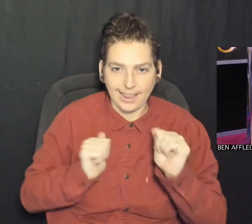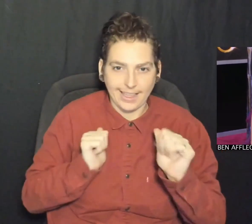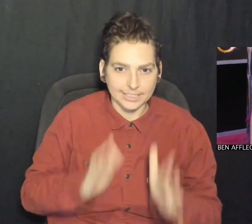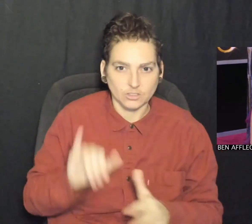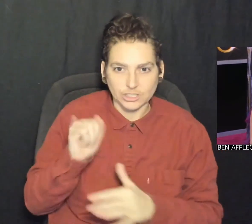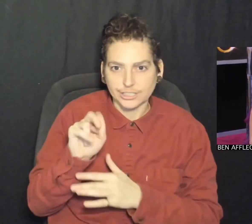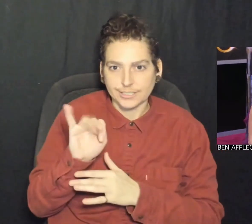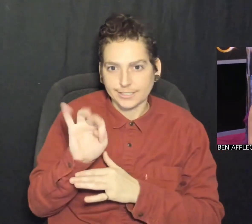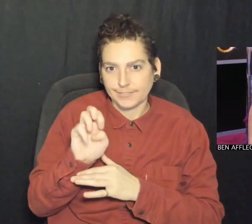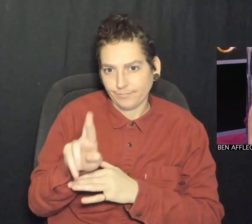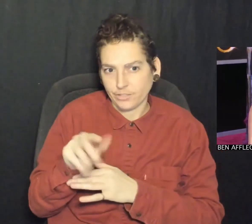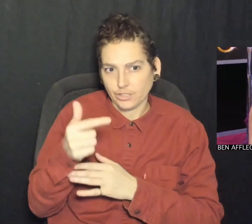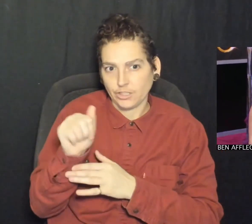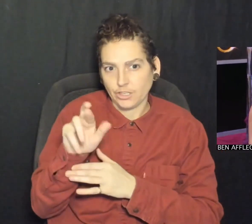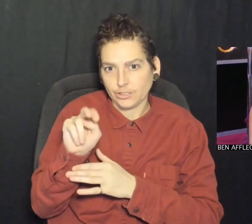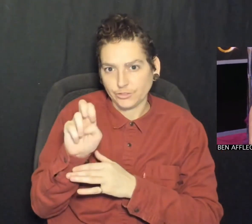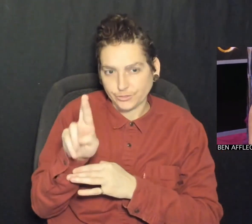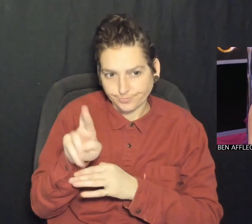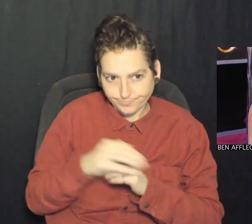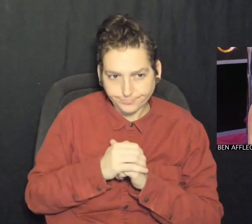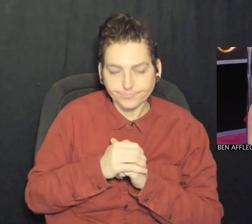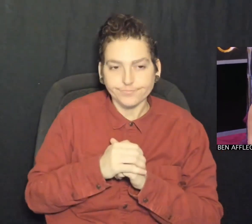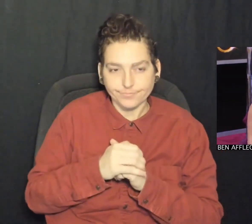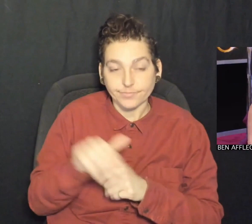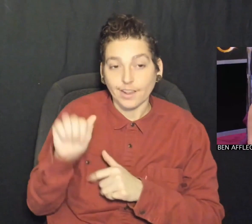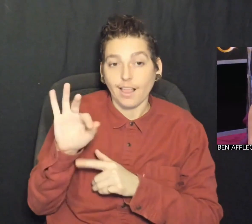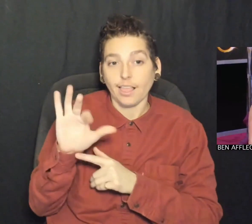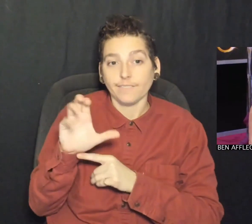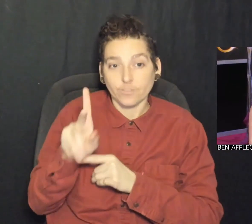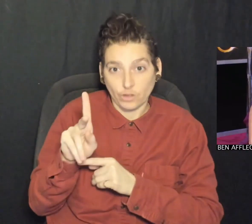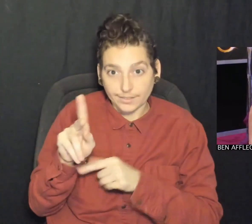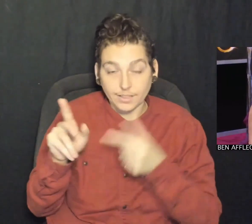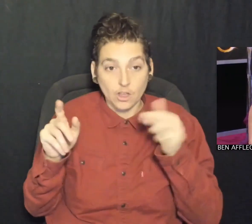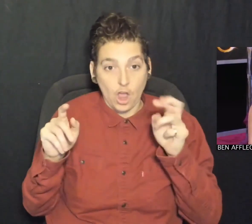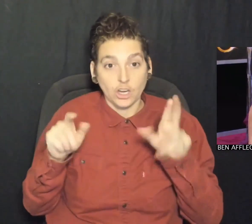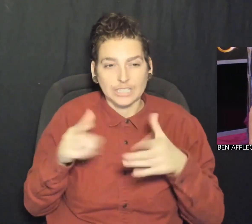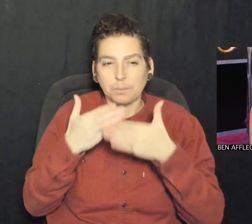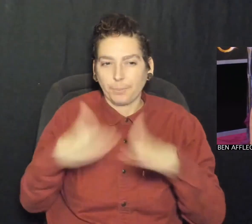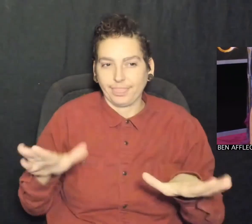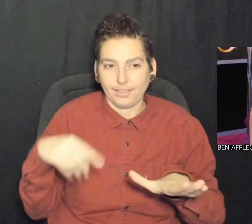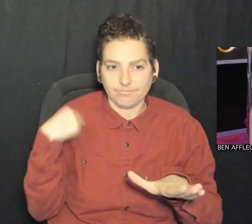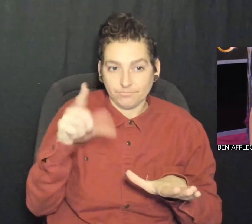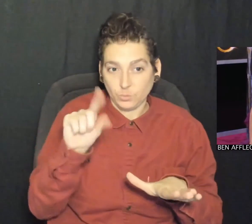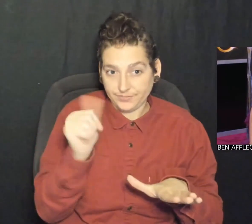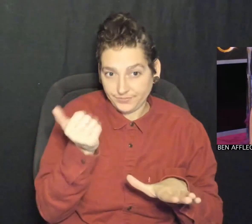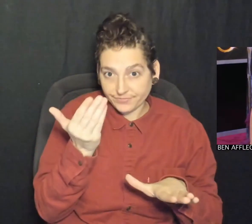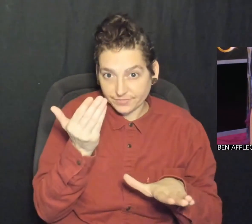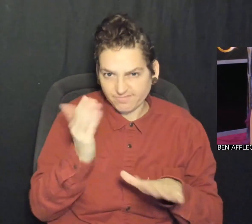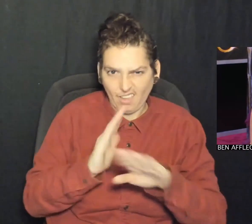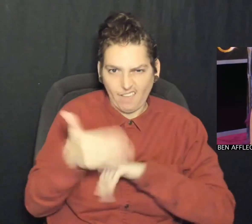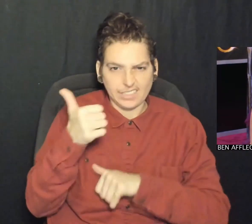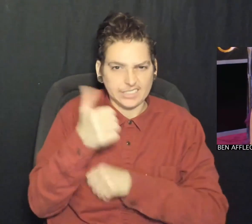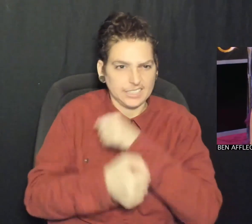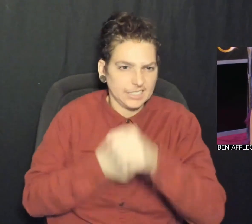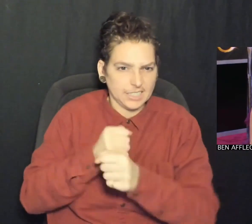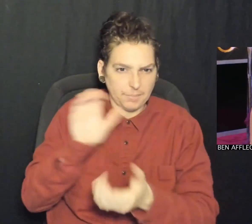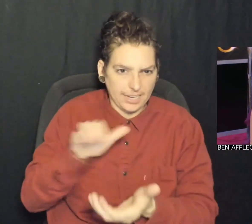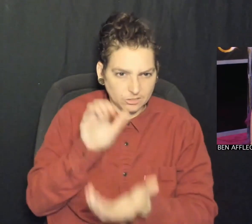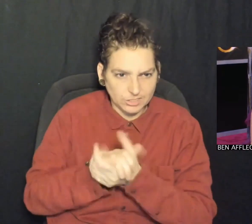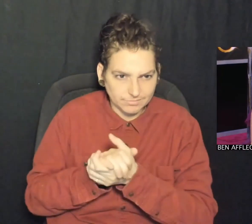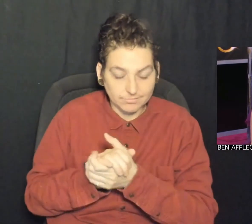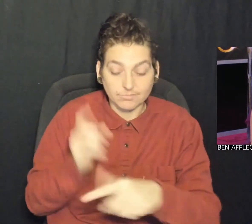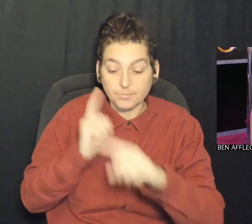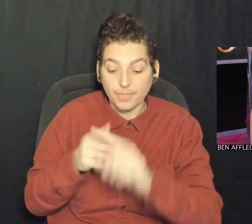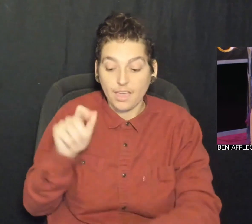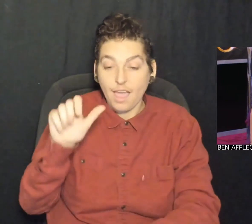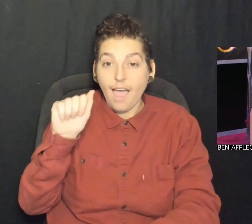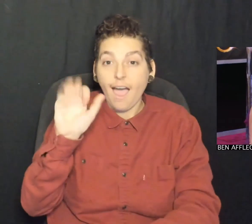on his marriage to fellow actor Jennifer Garner Affleck and Garner split up in 2015 after